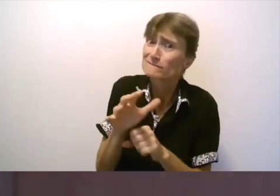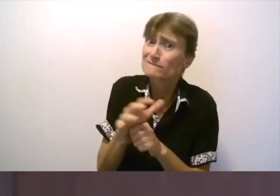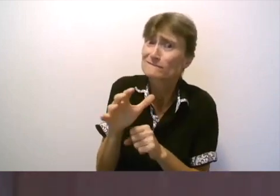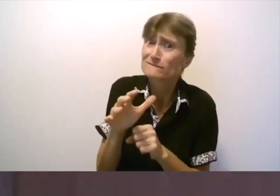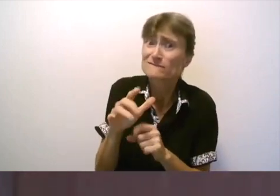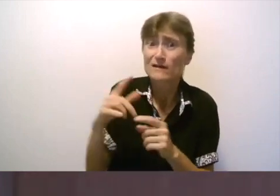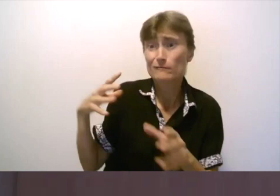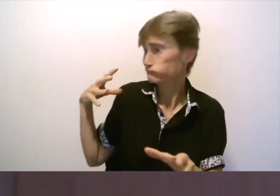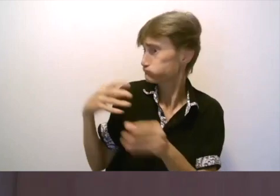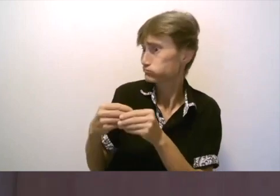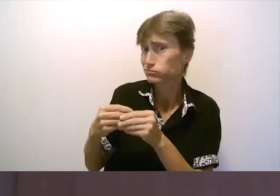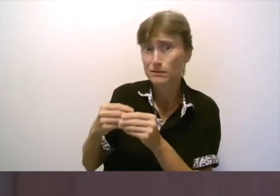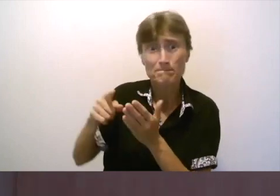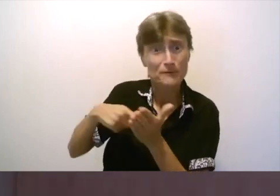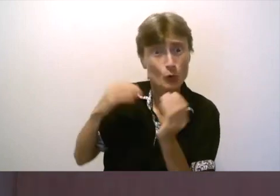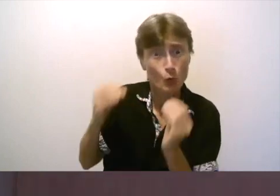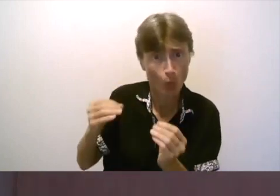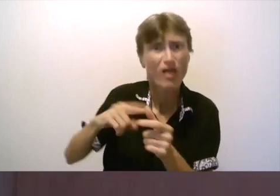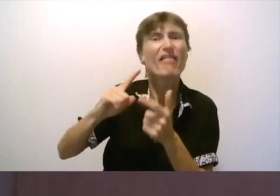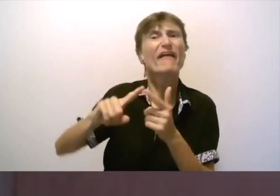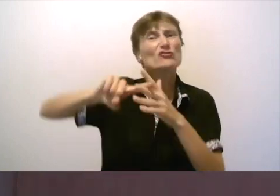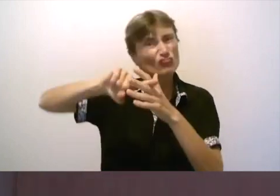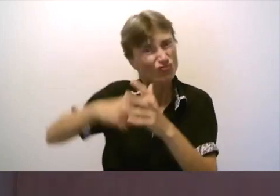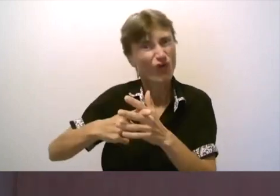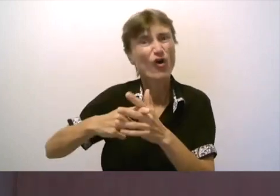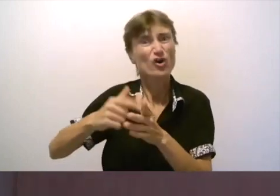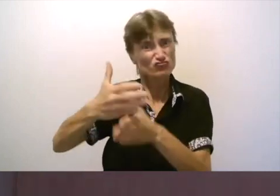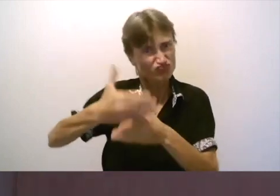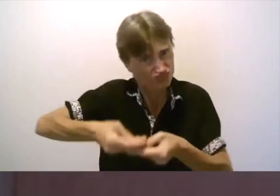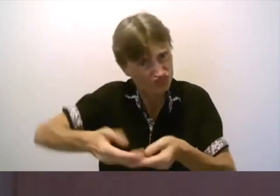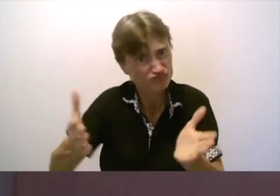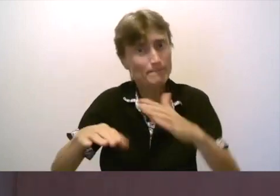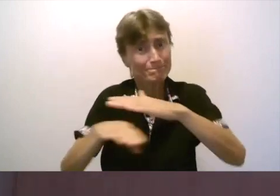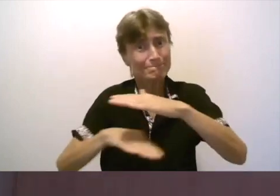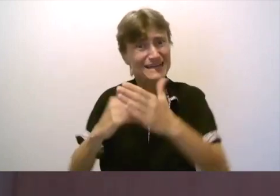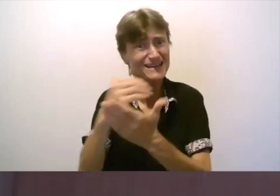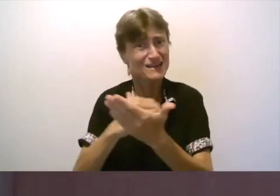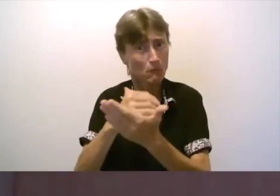and i think ryan is a perfect example uh you know that that speaks to that truth